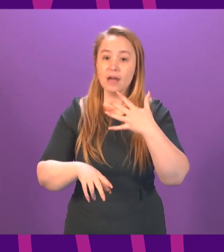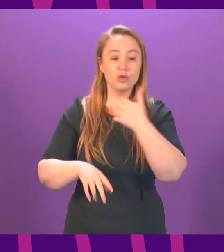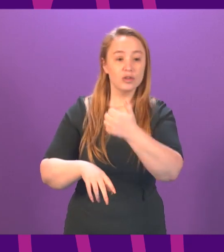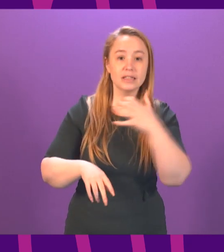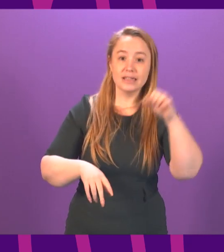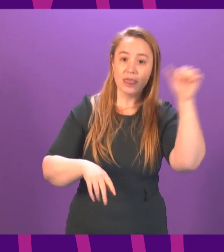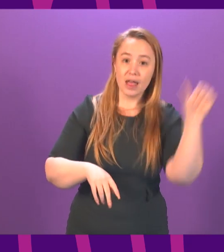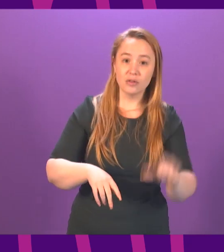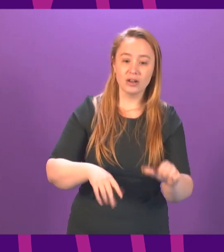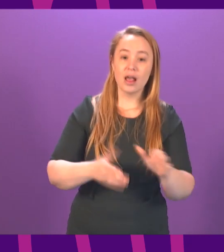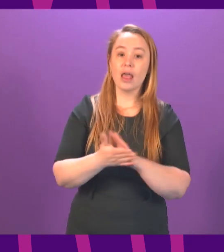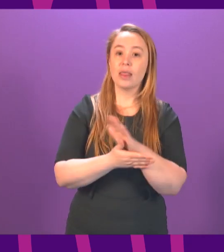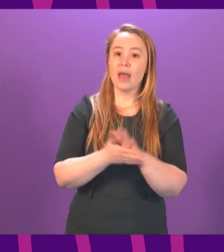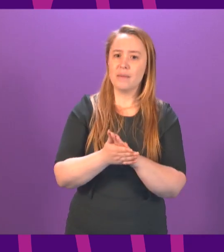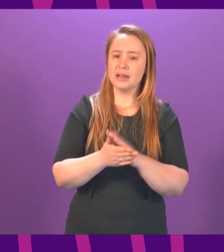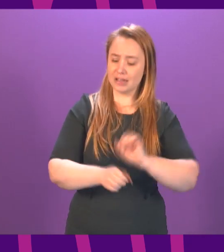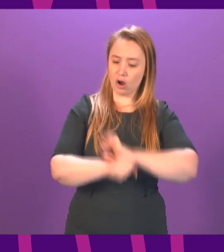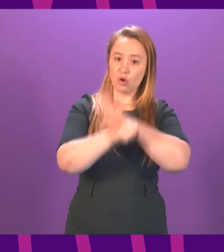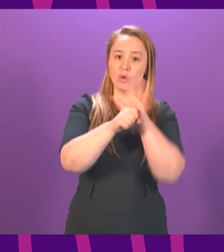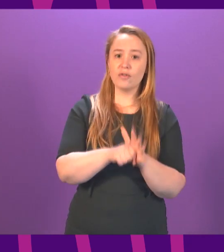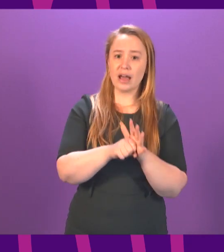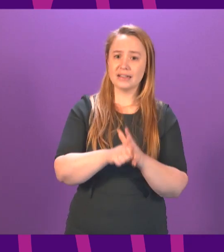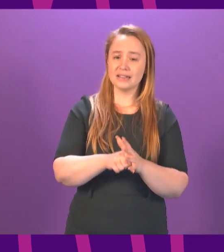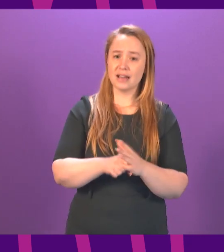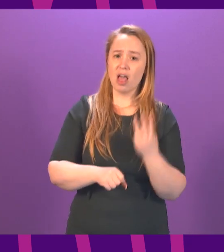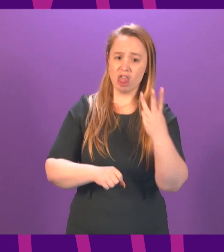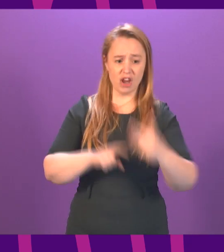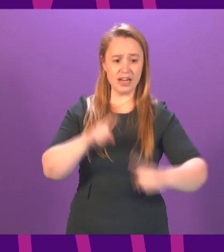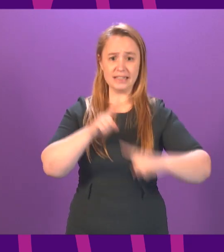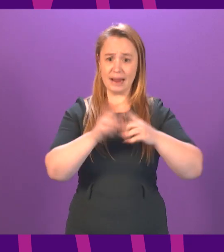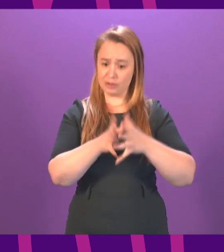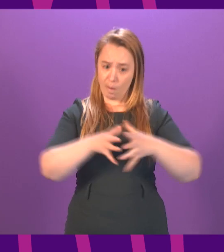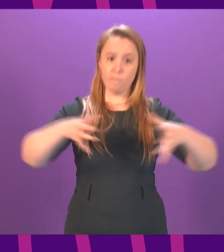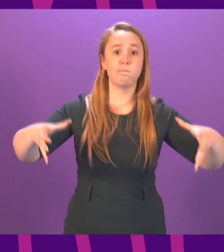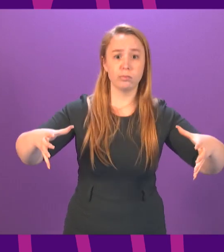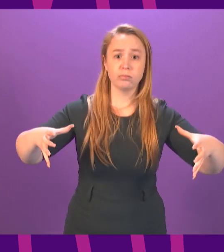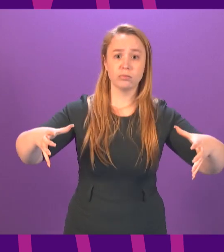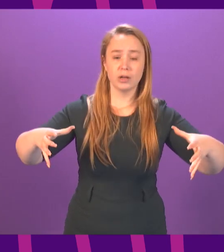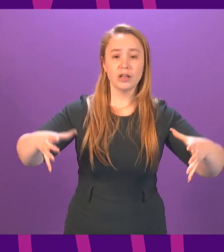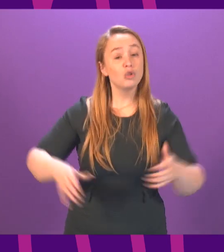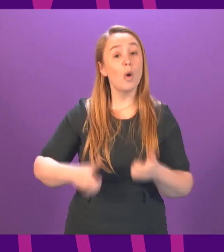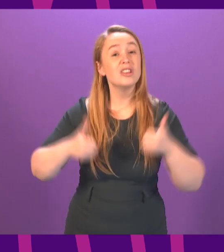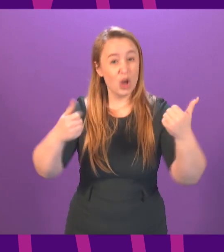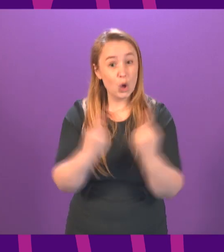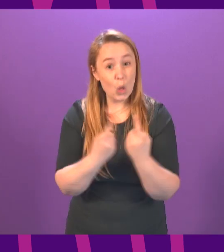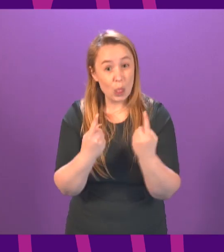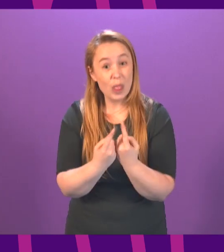would have meant that our rates for the virus were three times what they actually are. It is a good